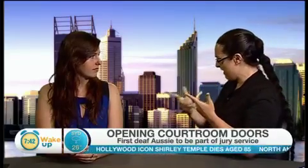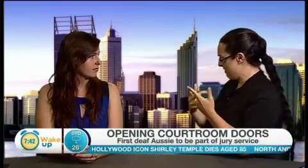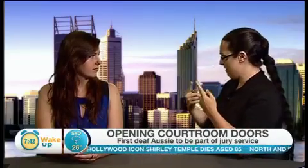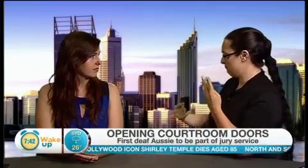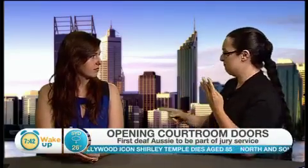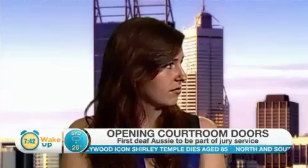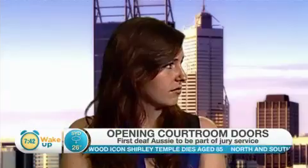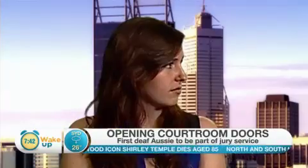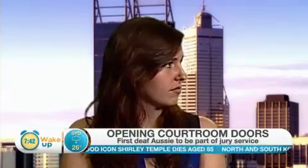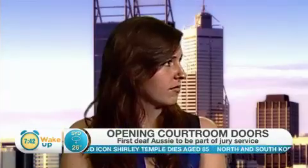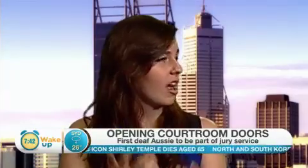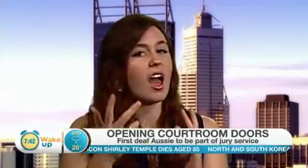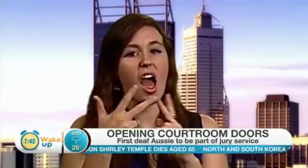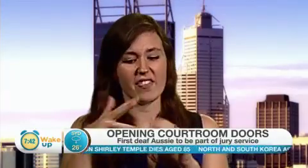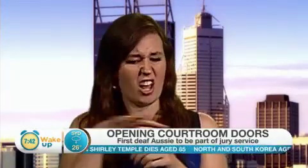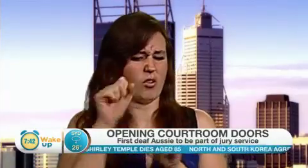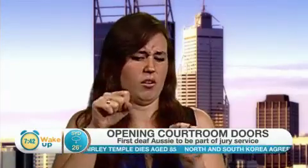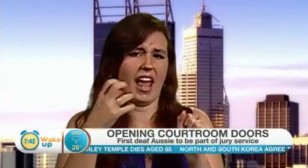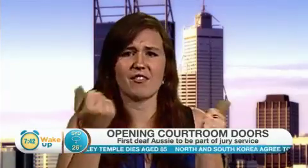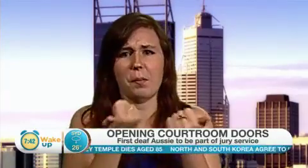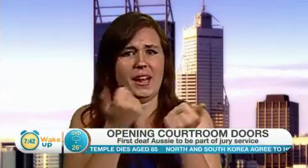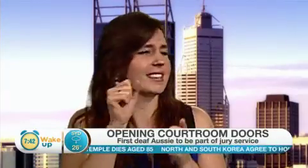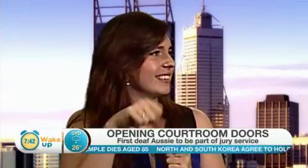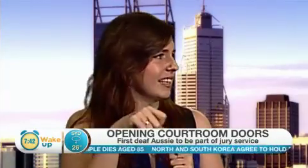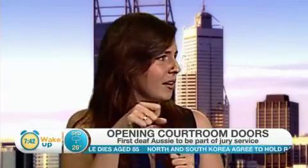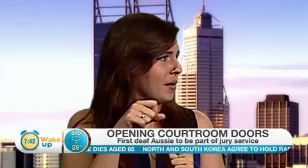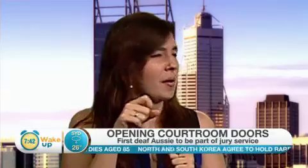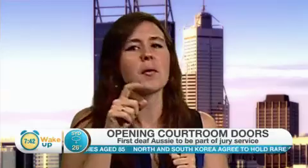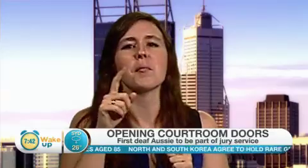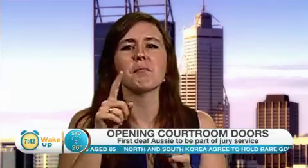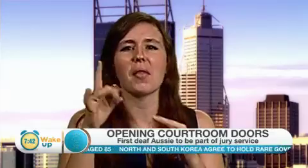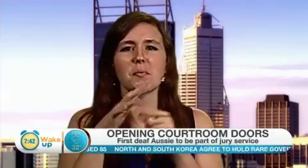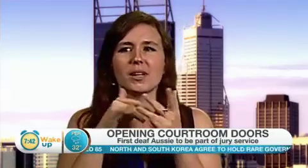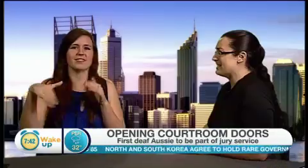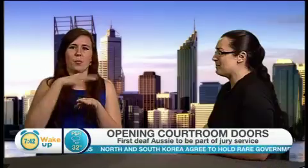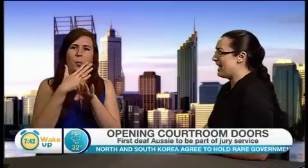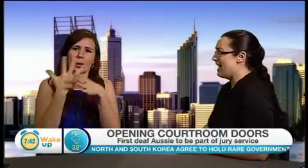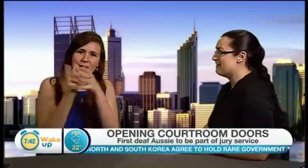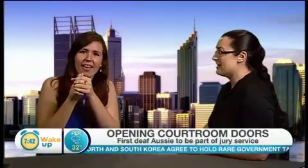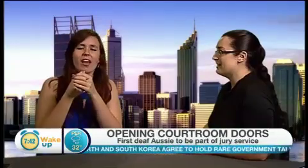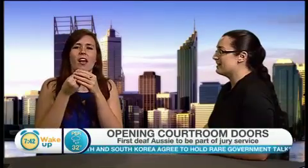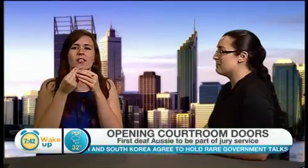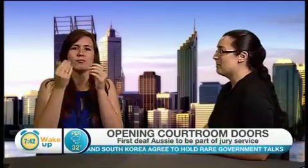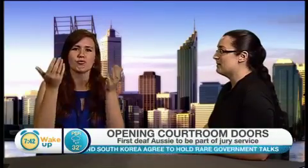plenty of other barriers that we have. I think at the moment, what